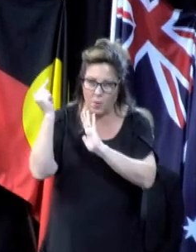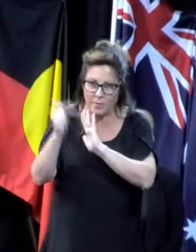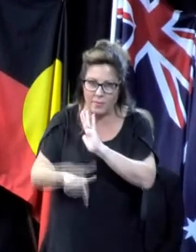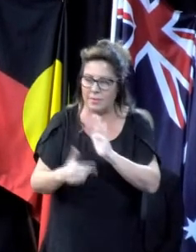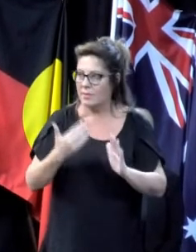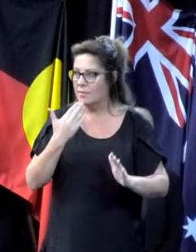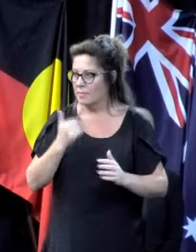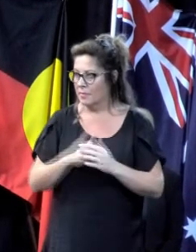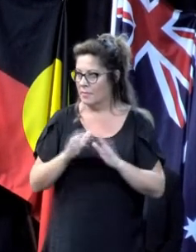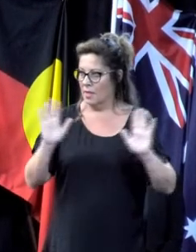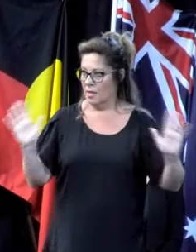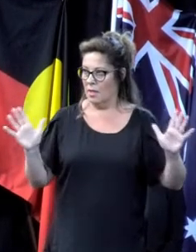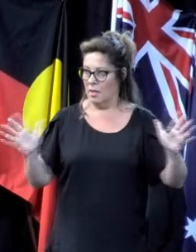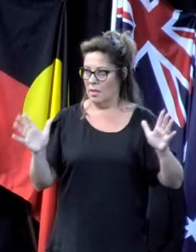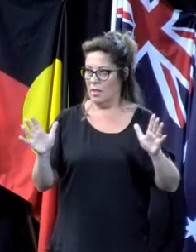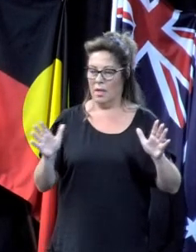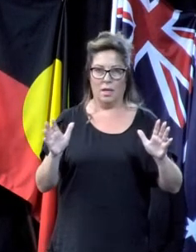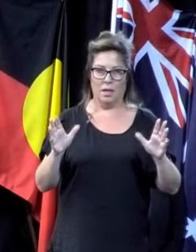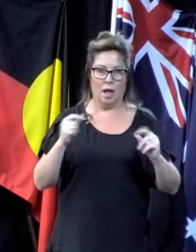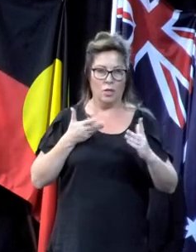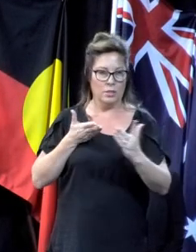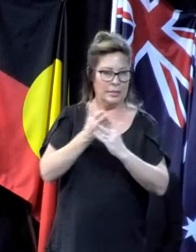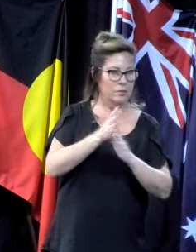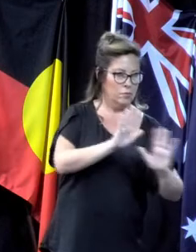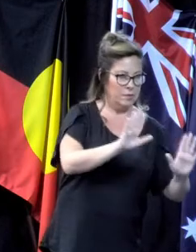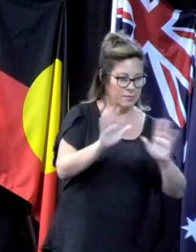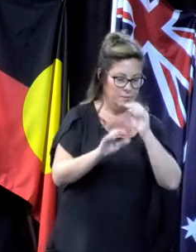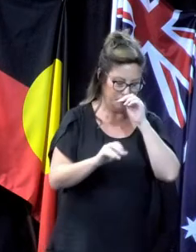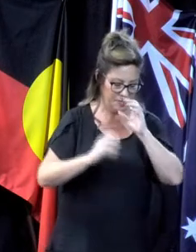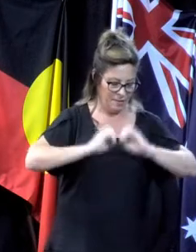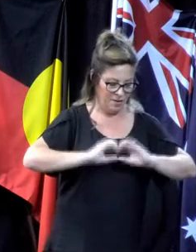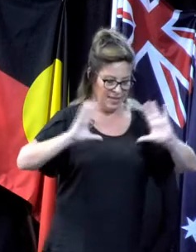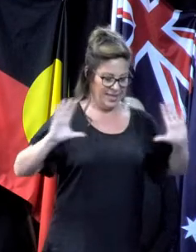we should just make clear that, in your responses here,